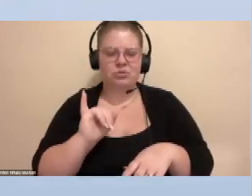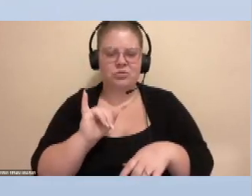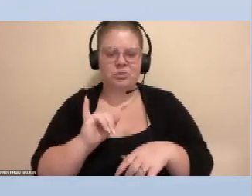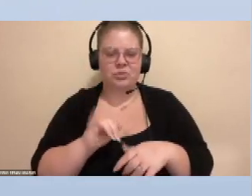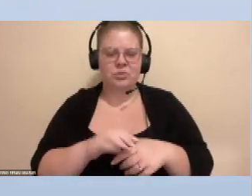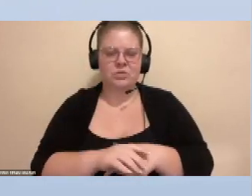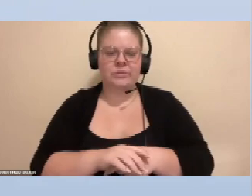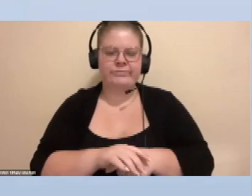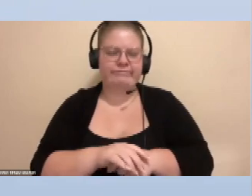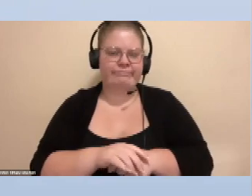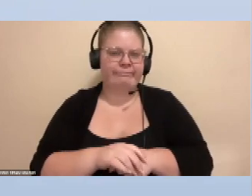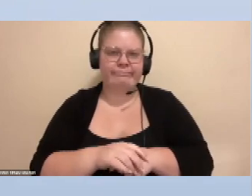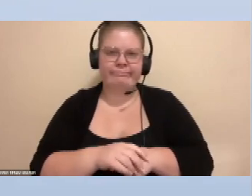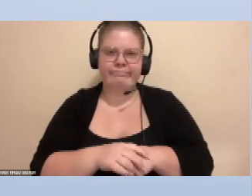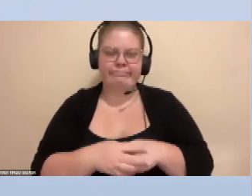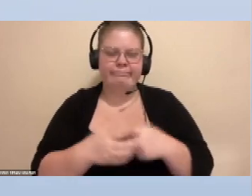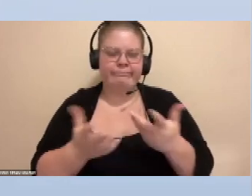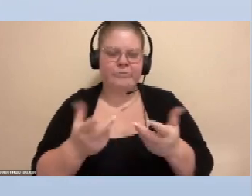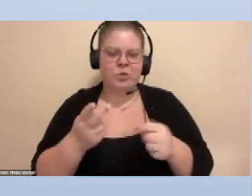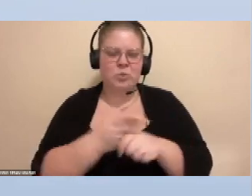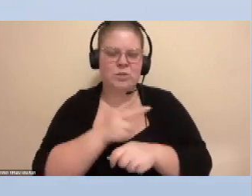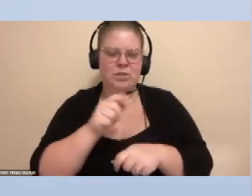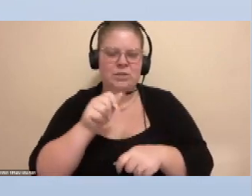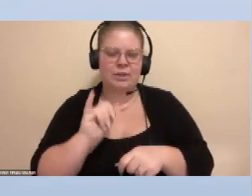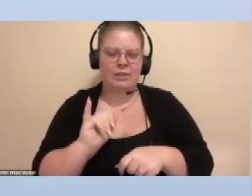AI might overlook some individuals